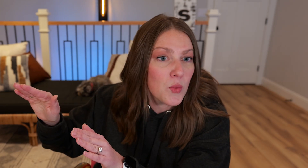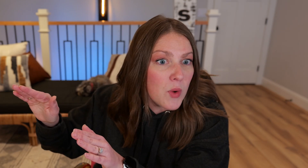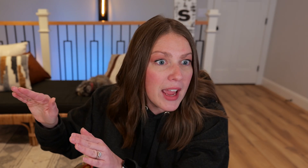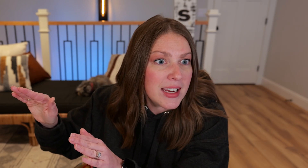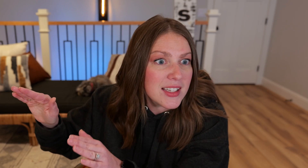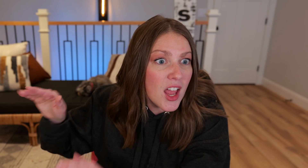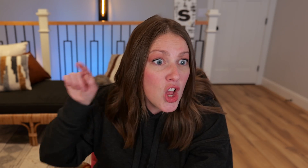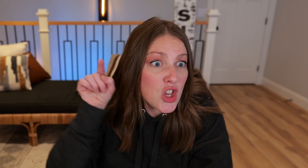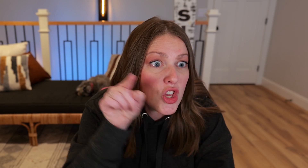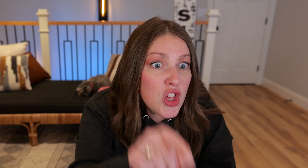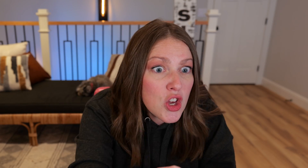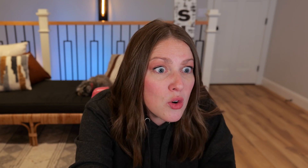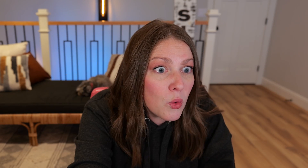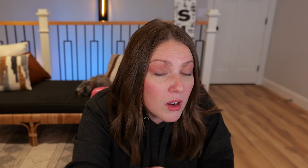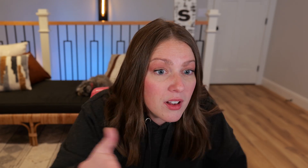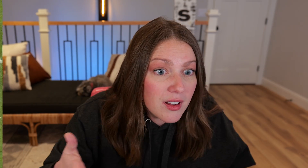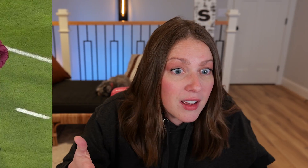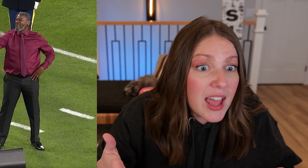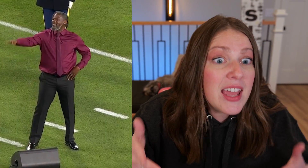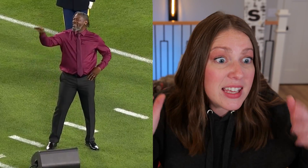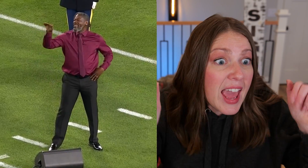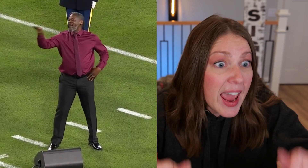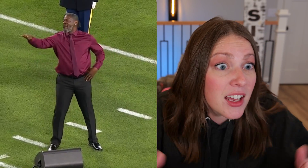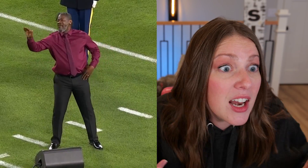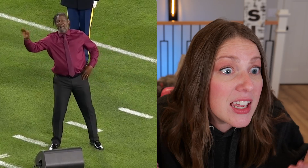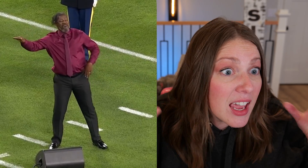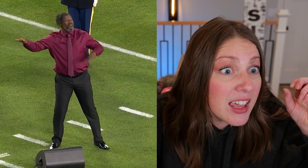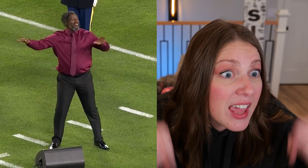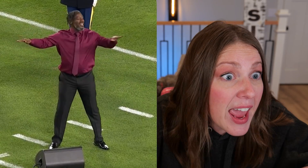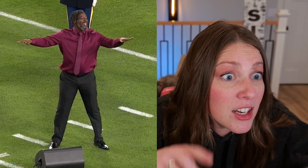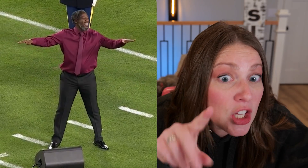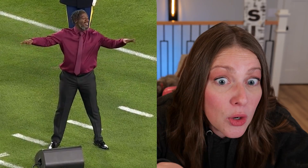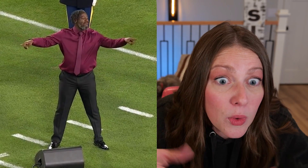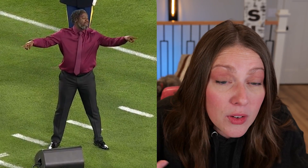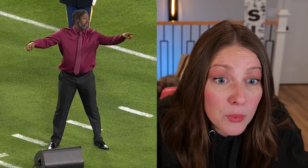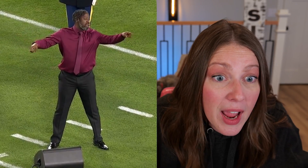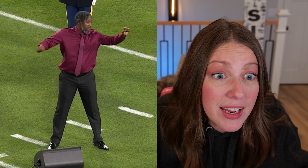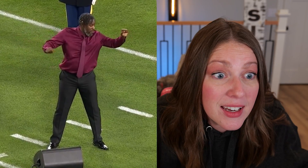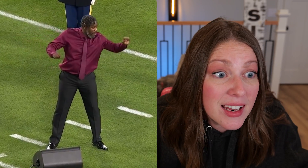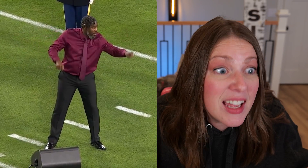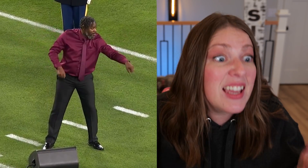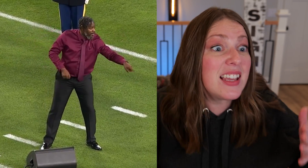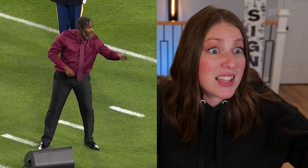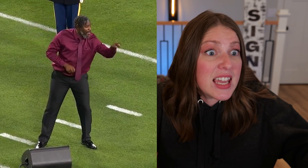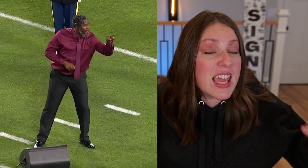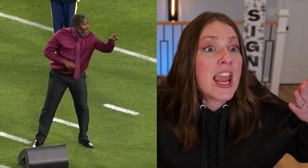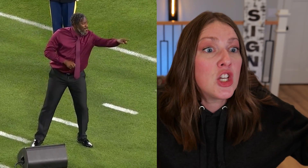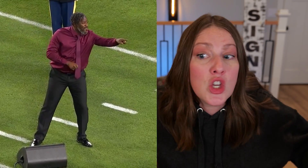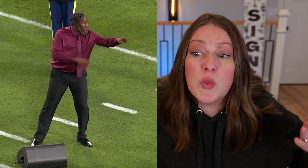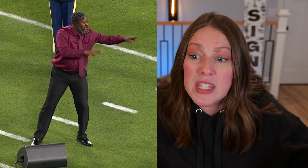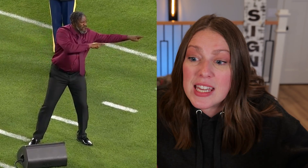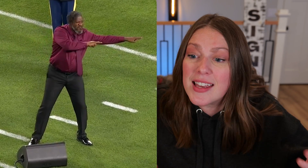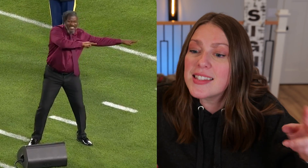Right. You can, can you? Right. He's like, Can you see this?